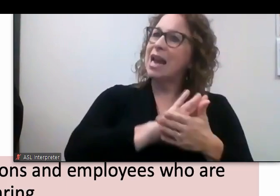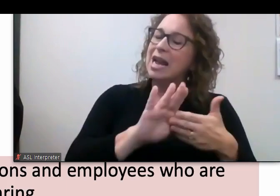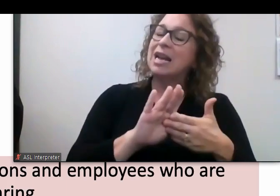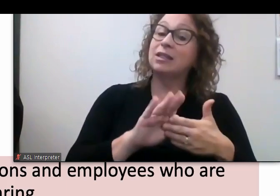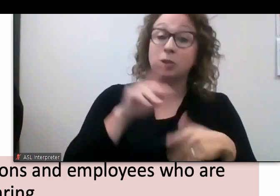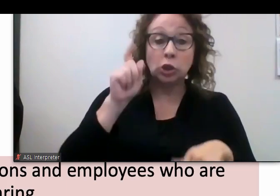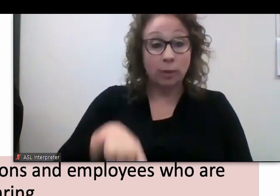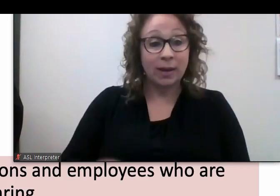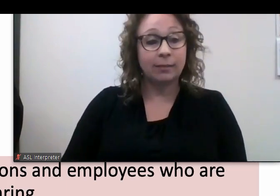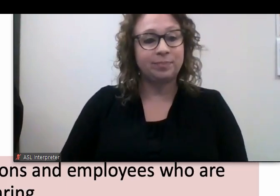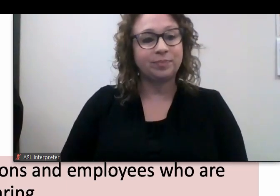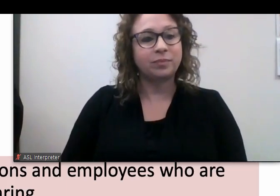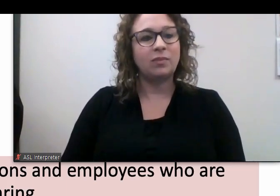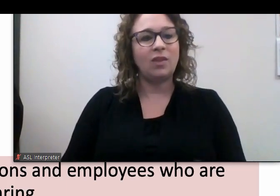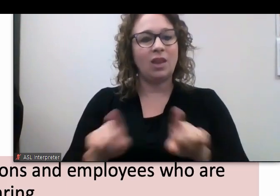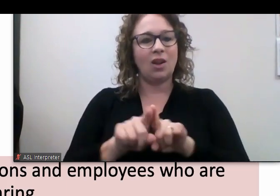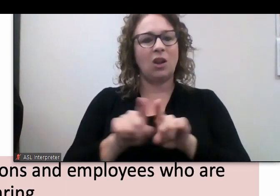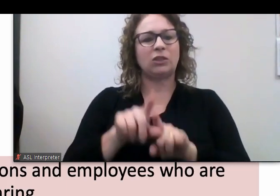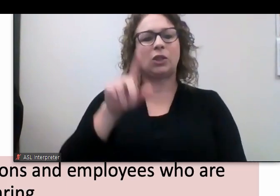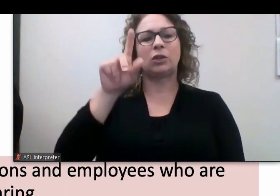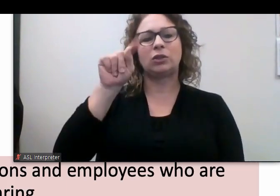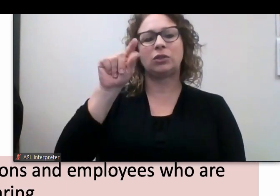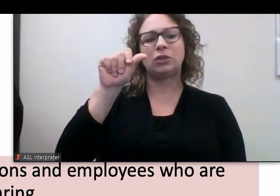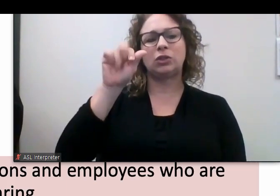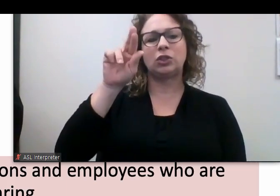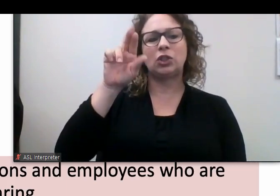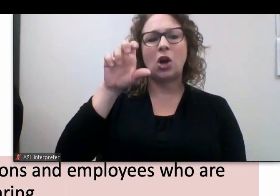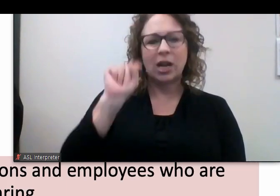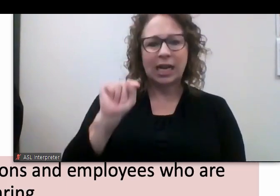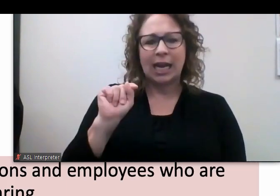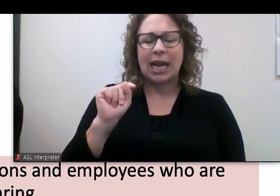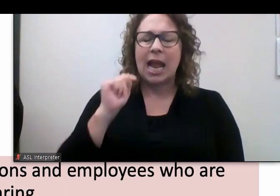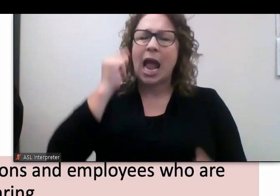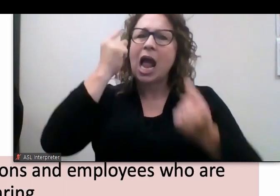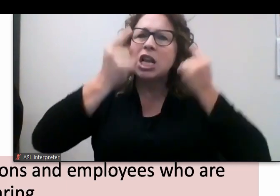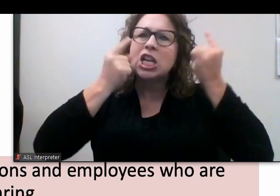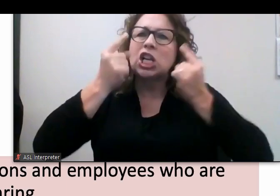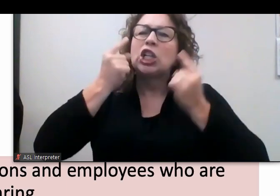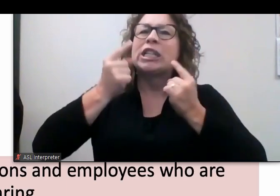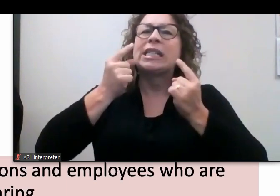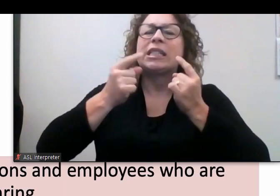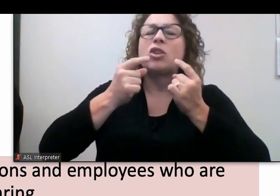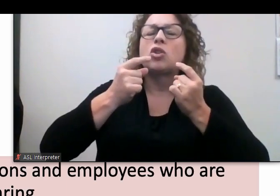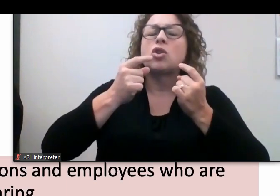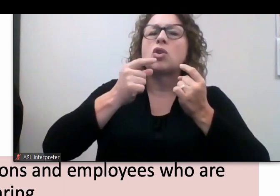Then there's targeted marketing - okay well we really want to engage new audiences